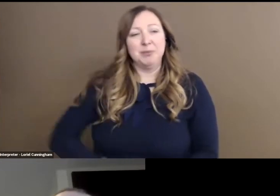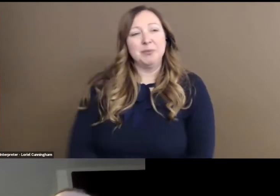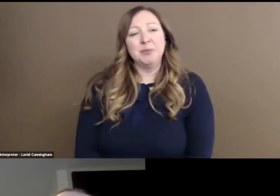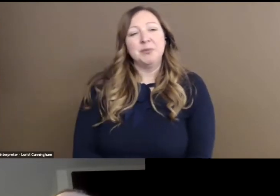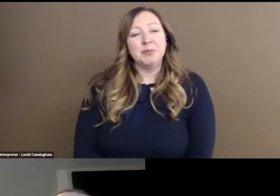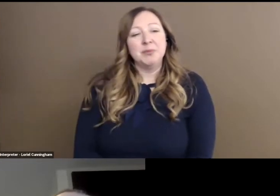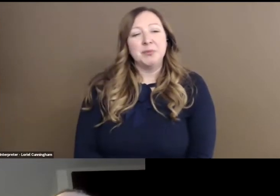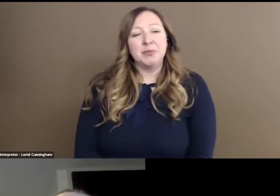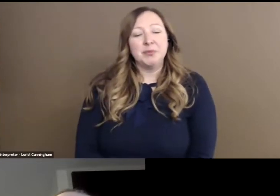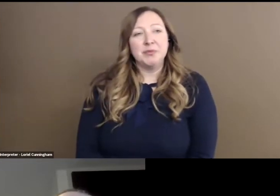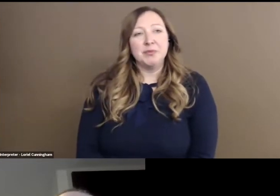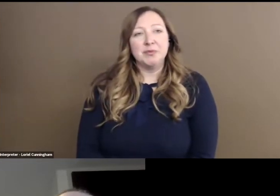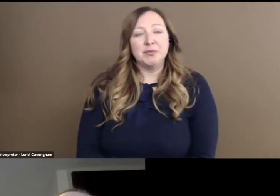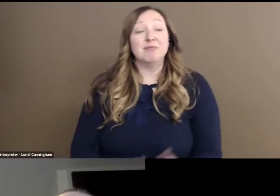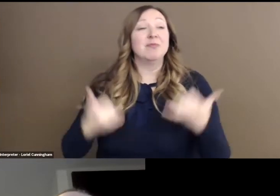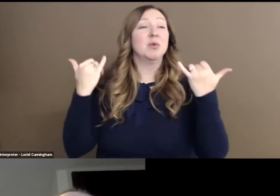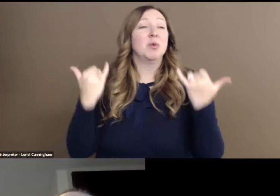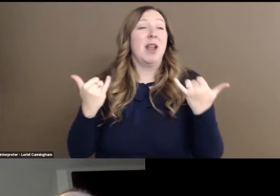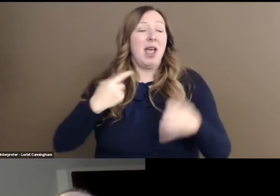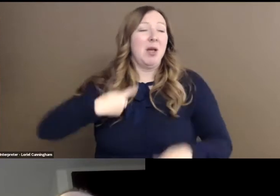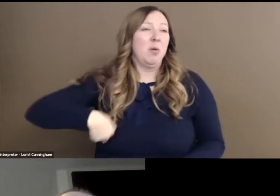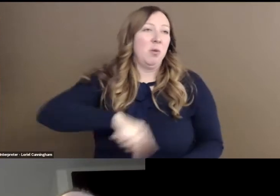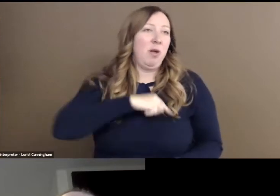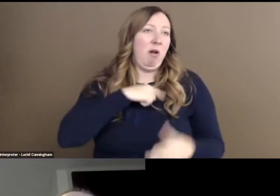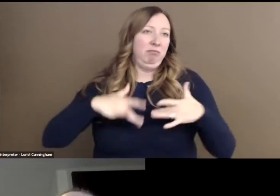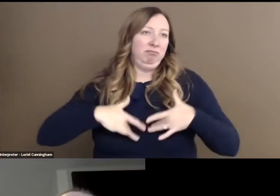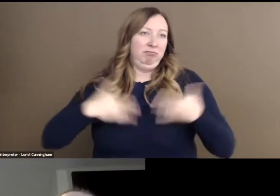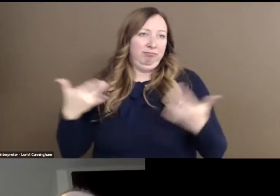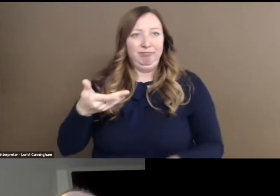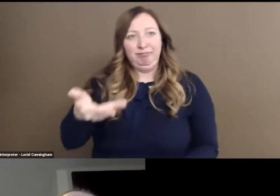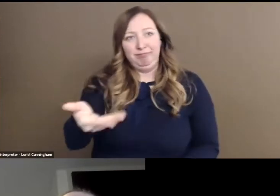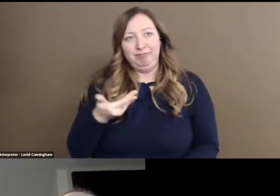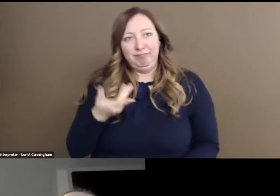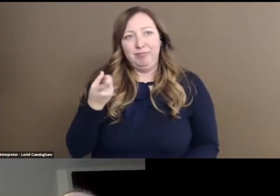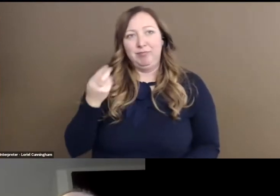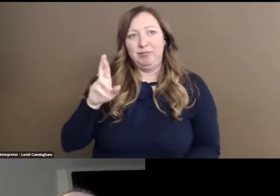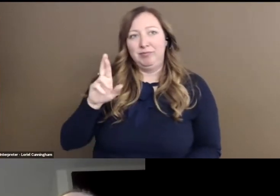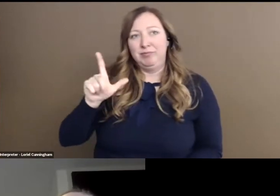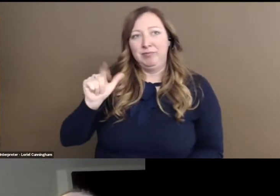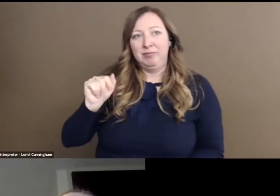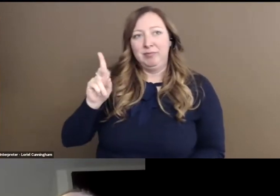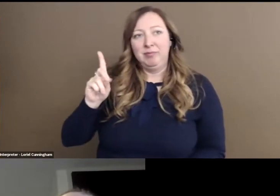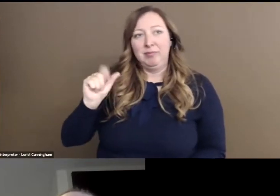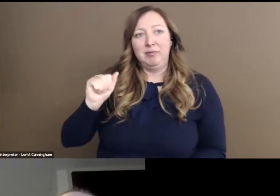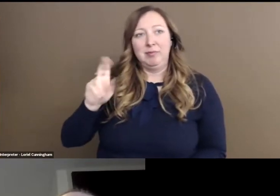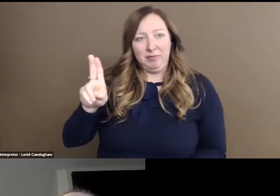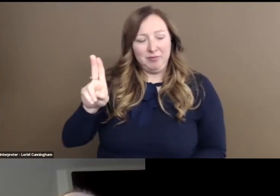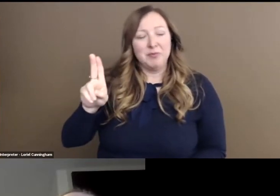today we are especially thrilled to have dr landau